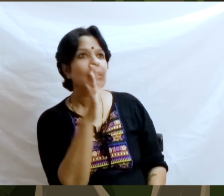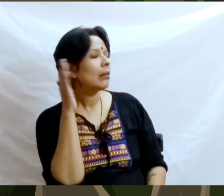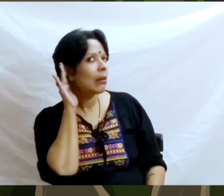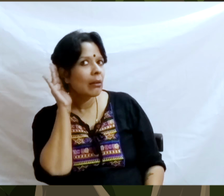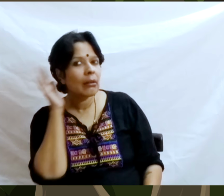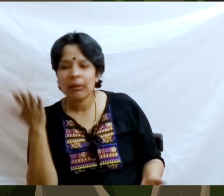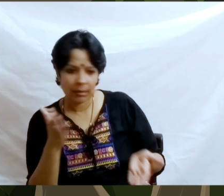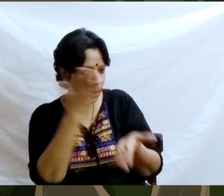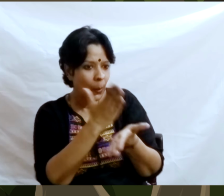He started to run away